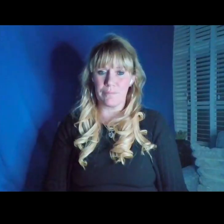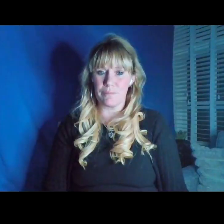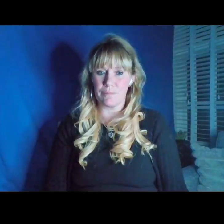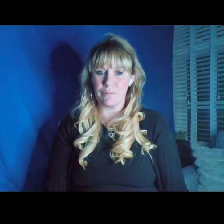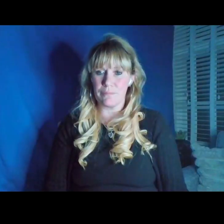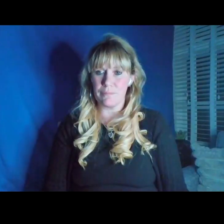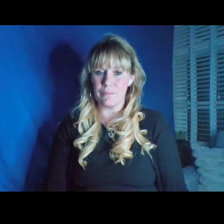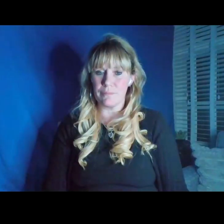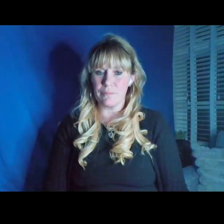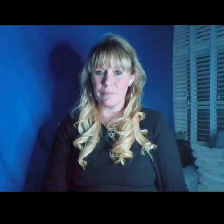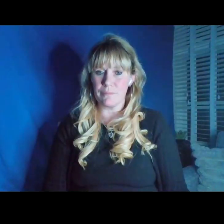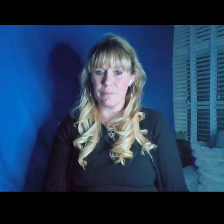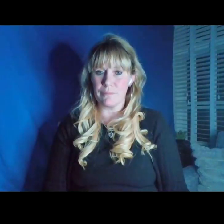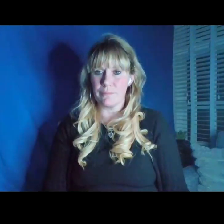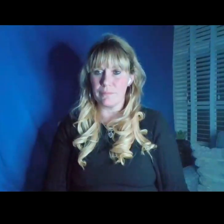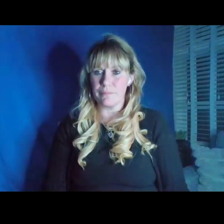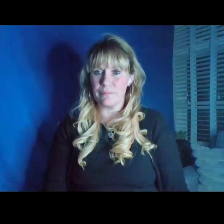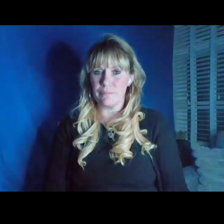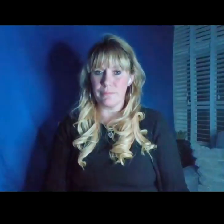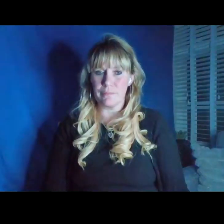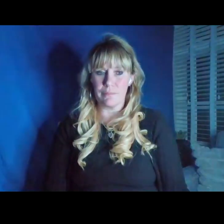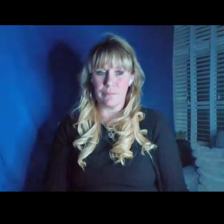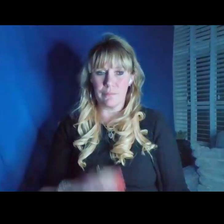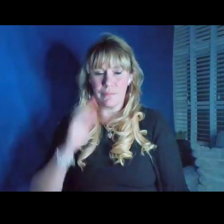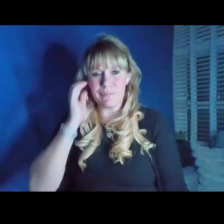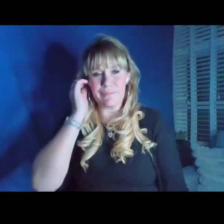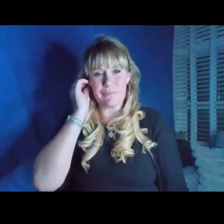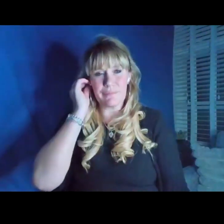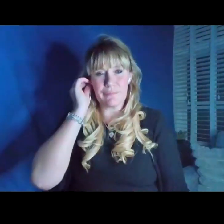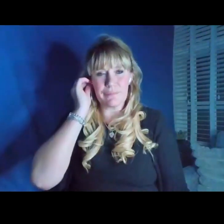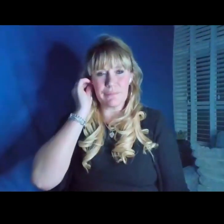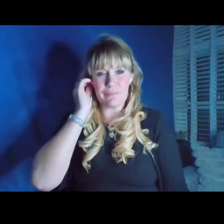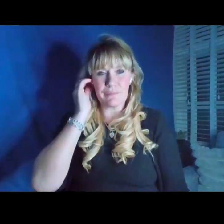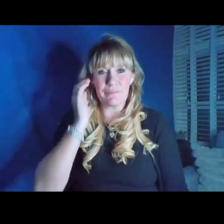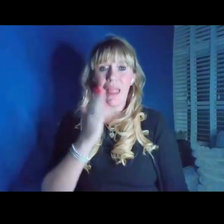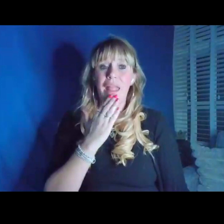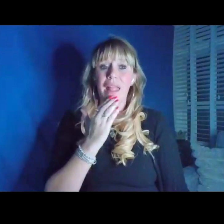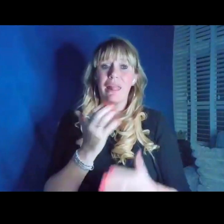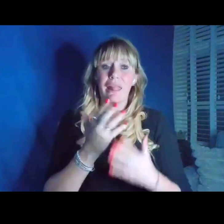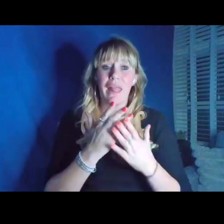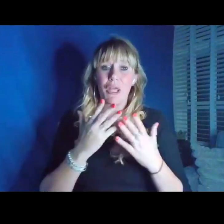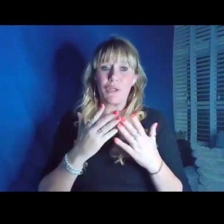Thanks so much Clare.